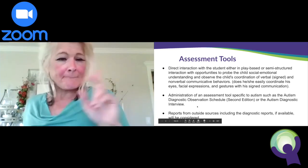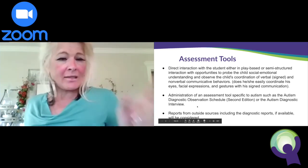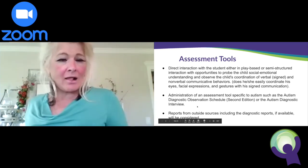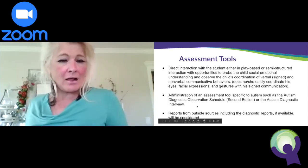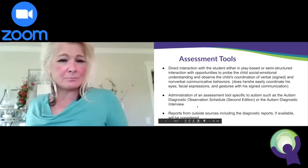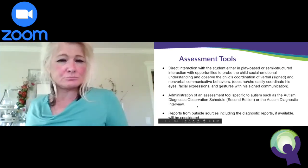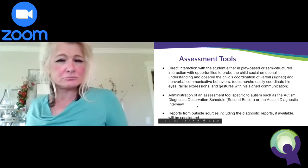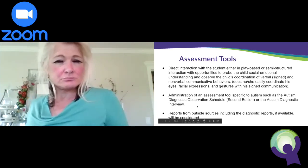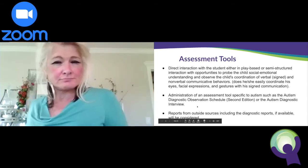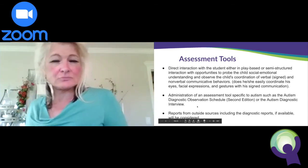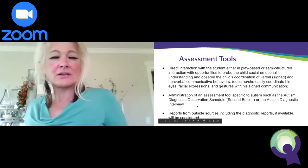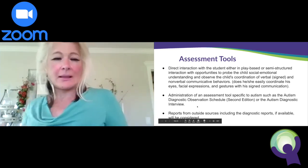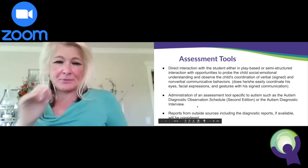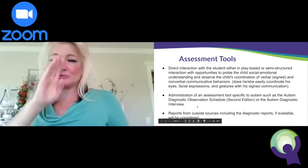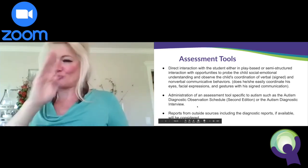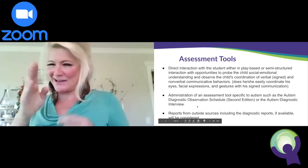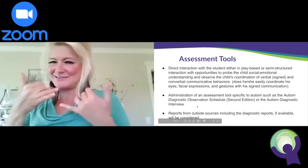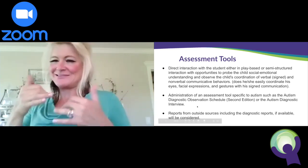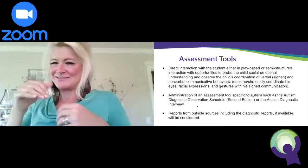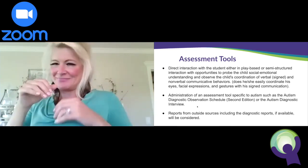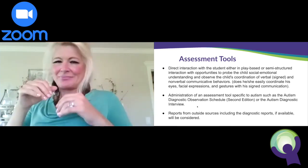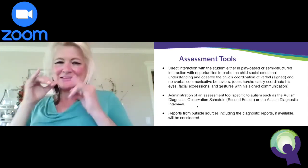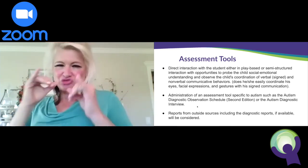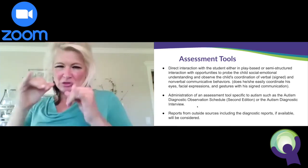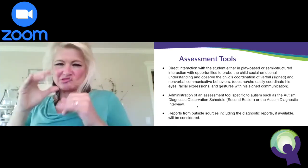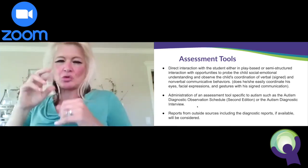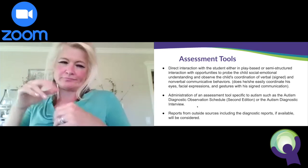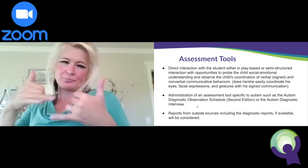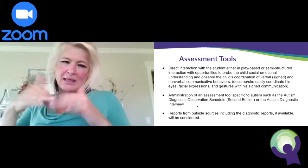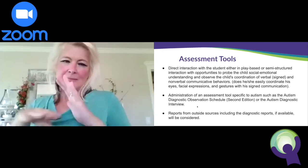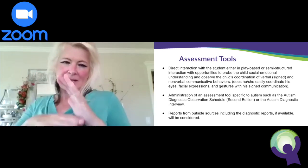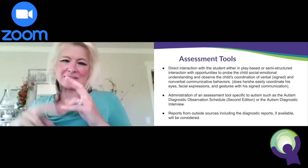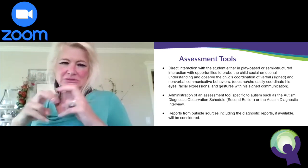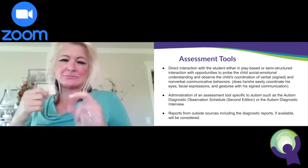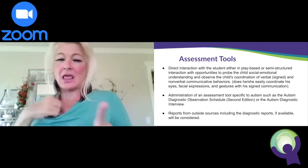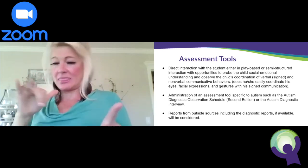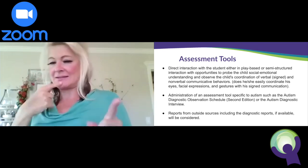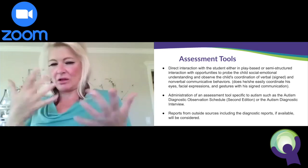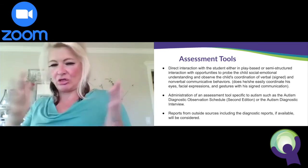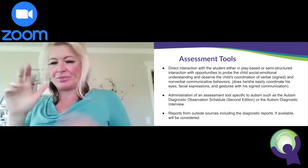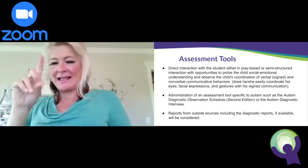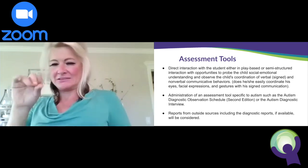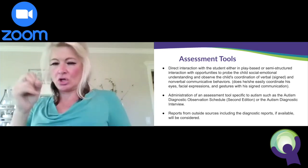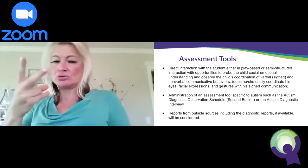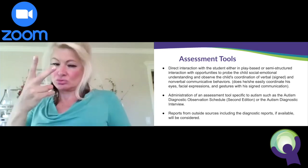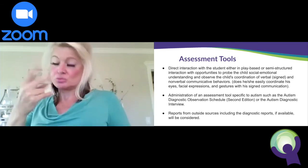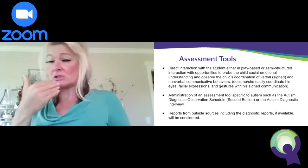looking at all the reports that have come in yes so are they able to play are they able to